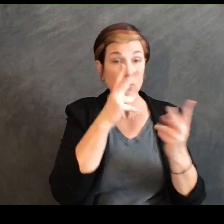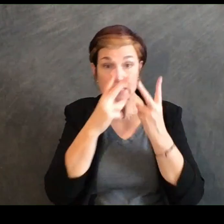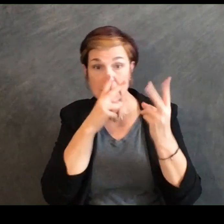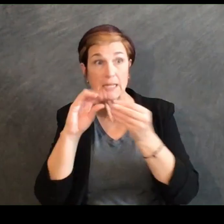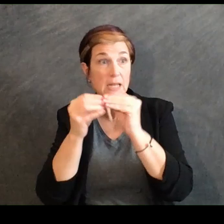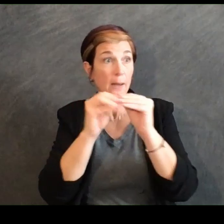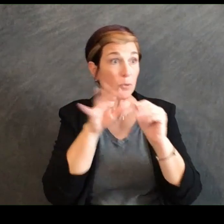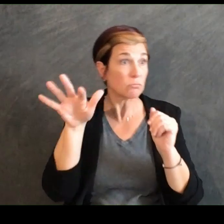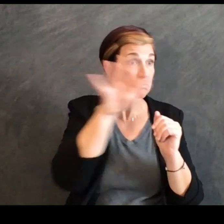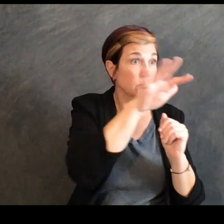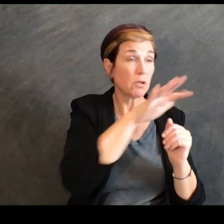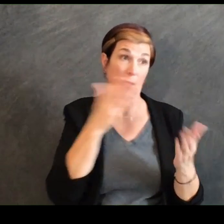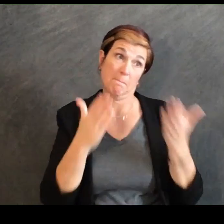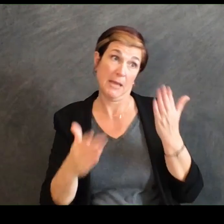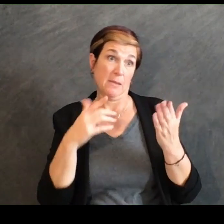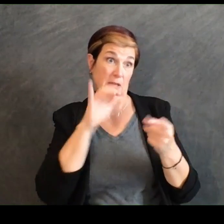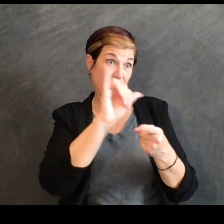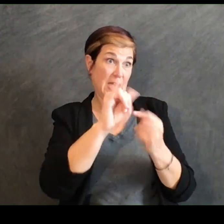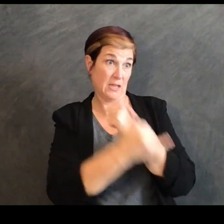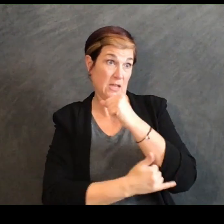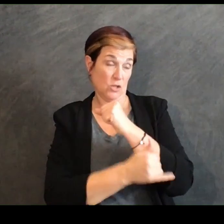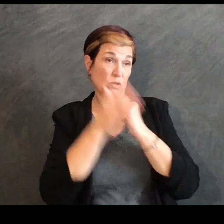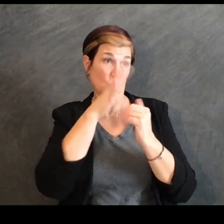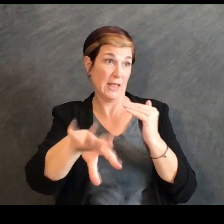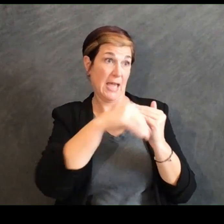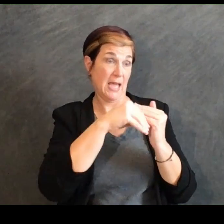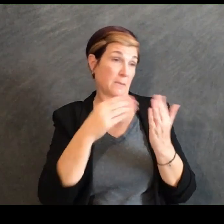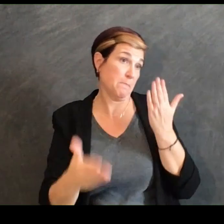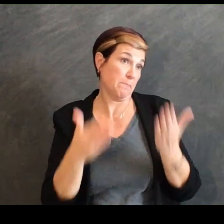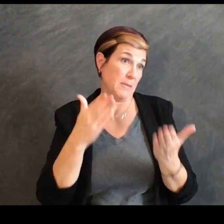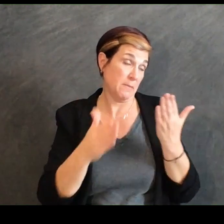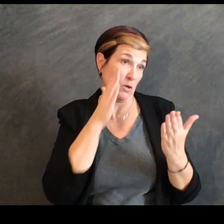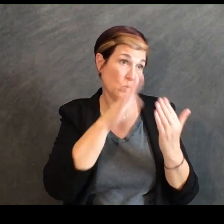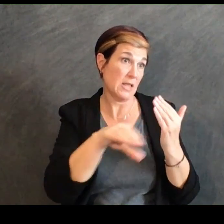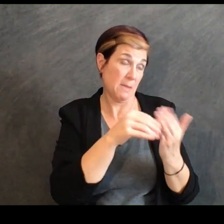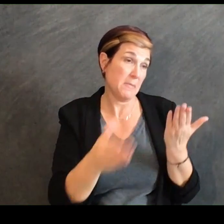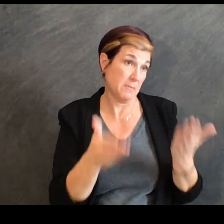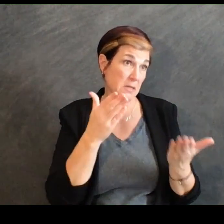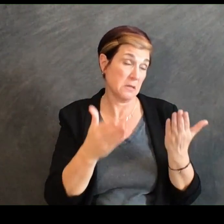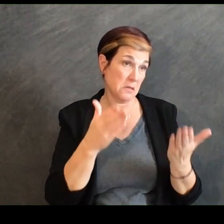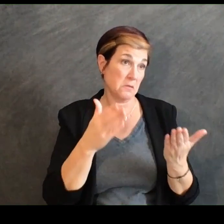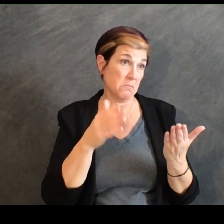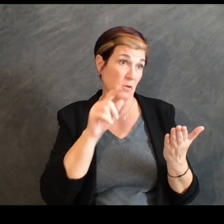include them in the list of countries that we will you could say ban or